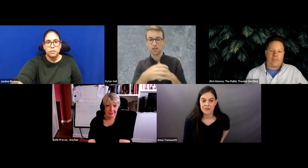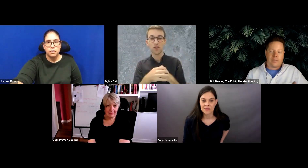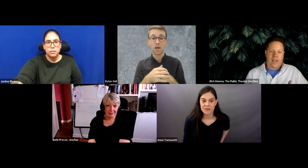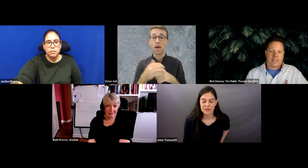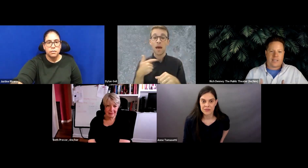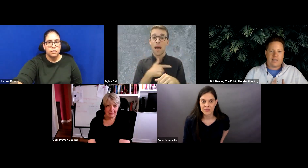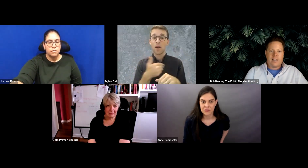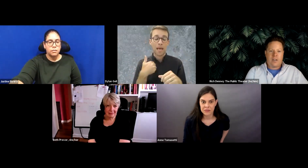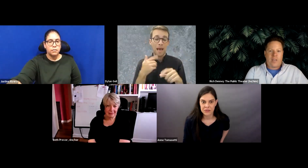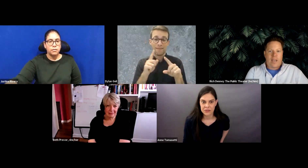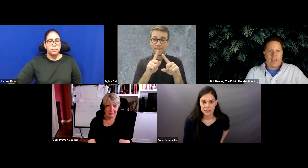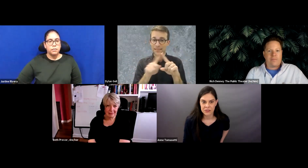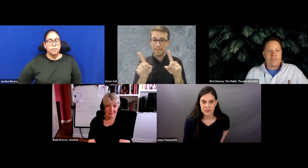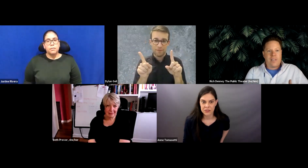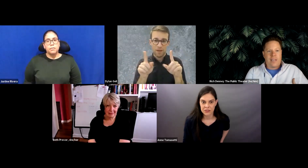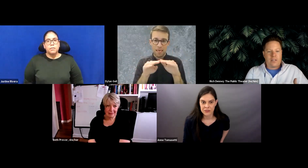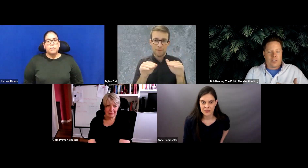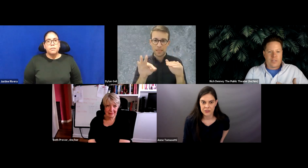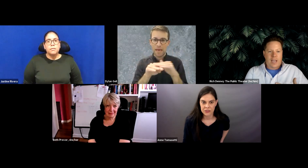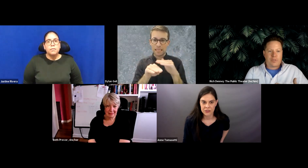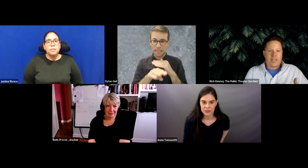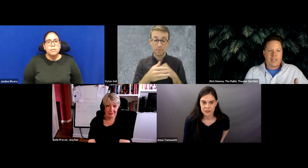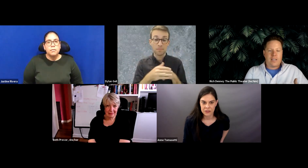levels of access. We have English closed captioning,